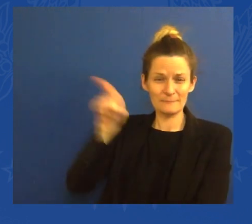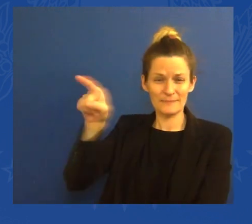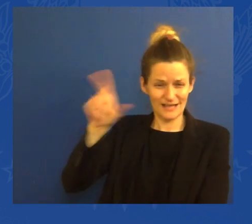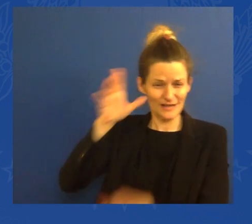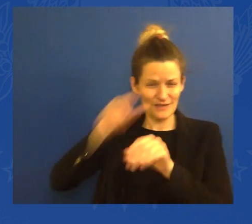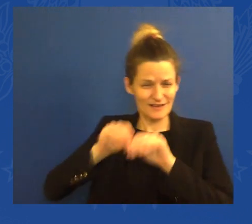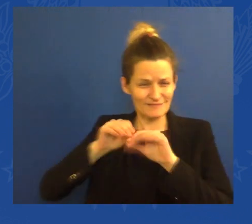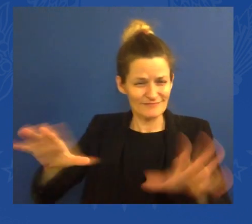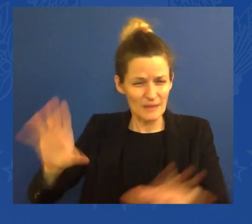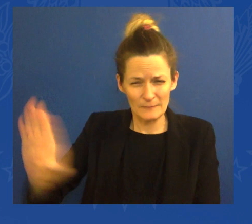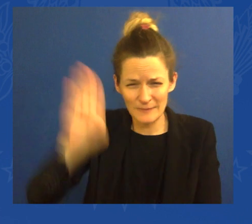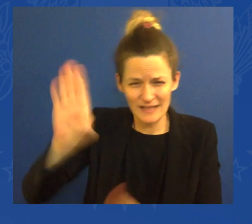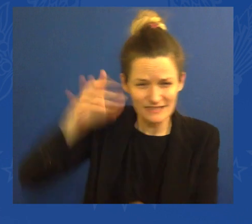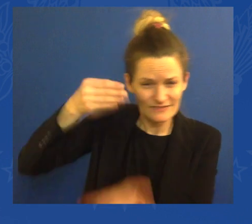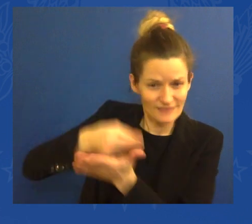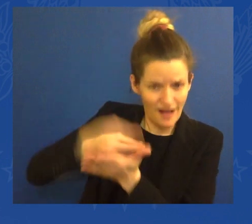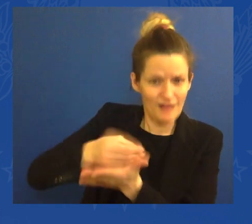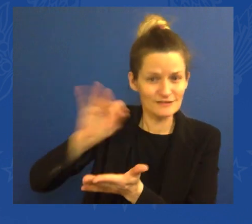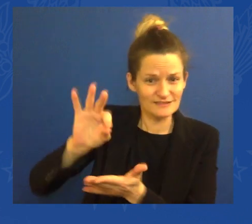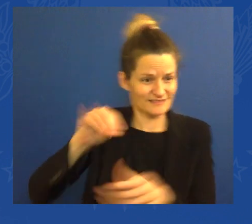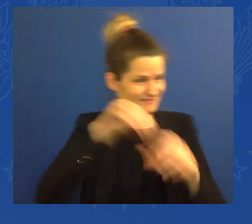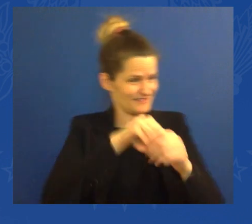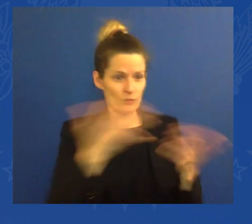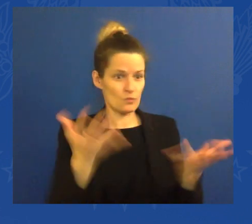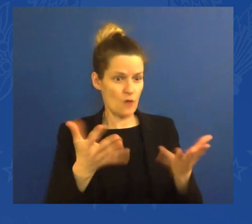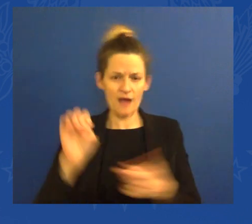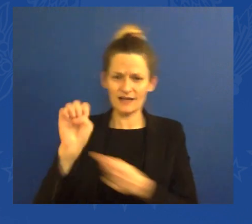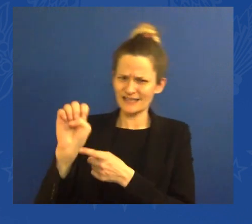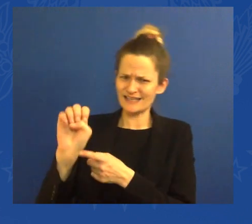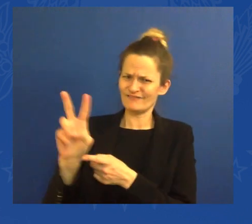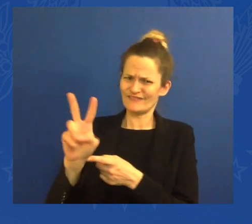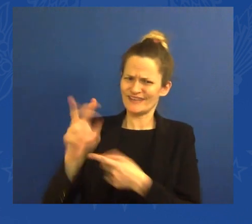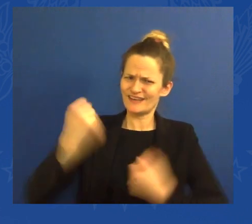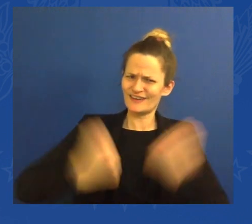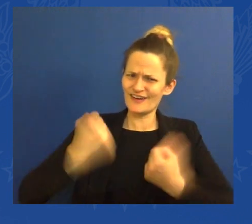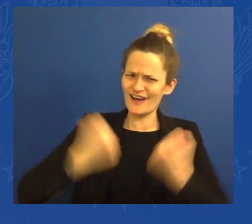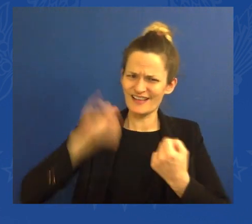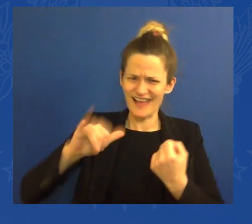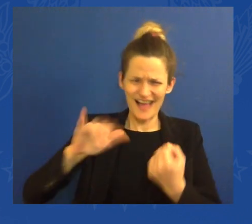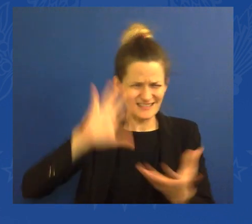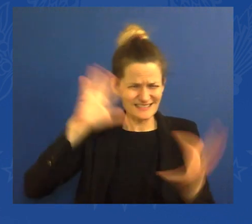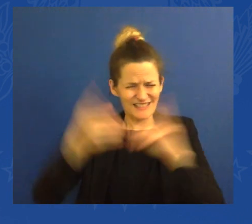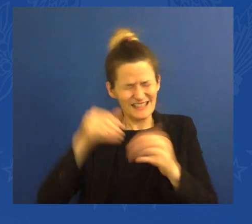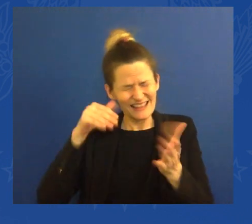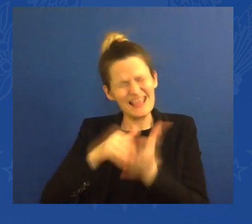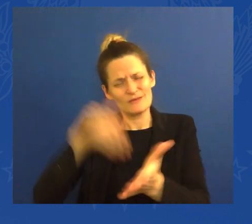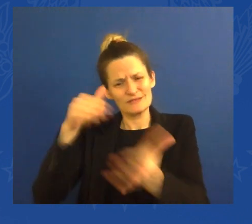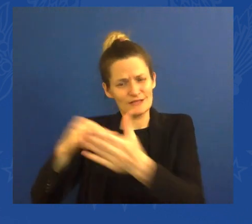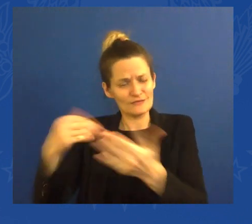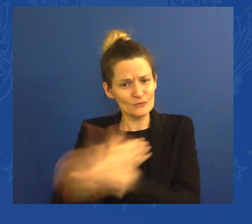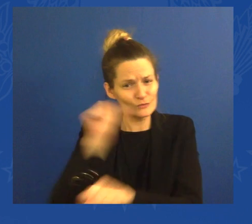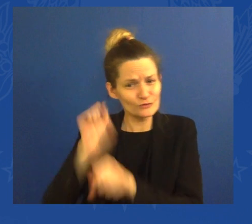creating 4,000 jobs in Michigan. The Union Pacific Railroad -- when I was in Pittsburgh, I --